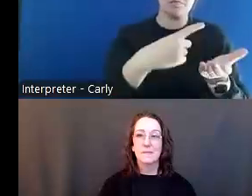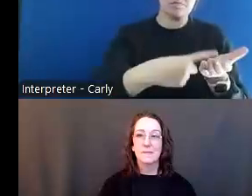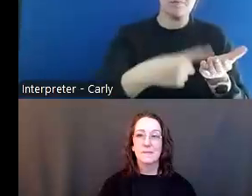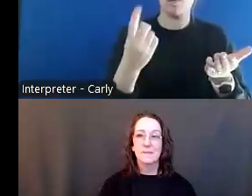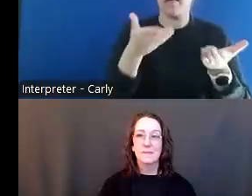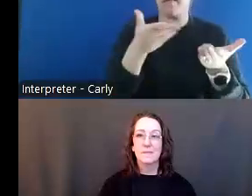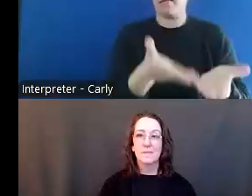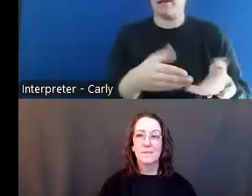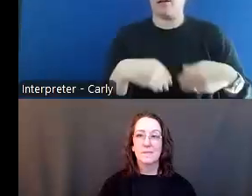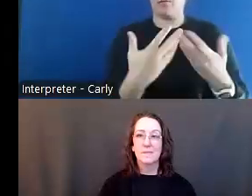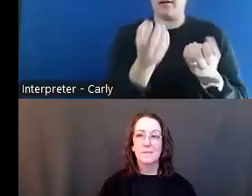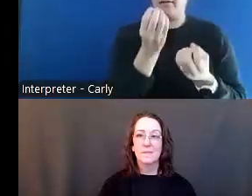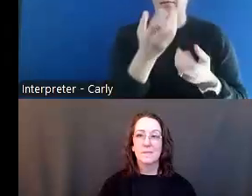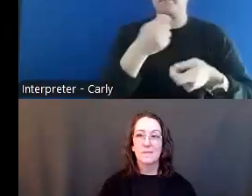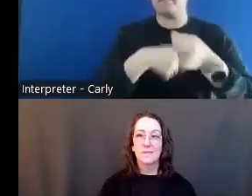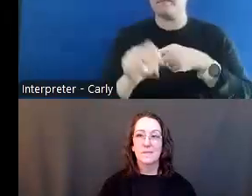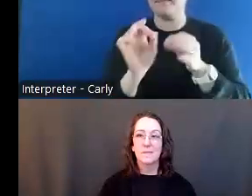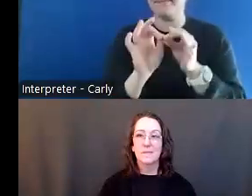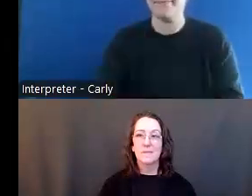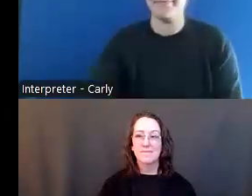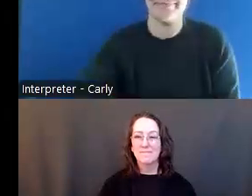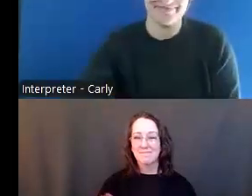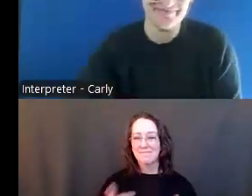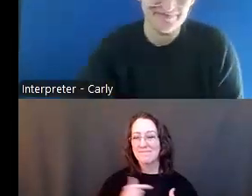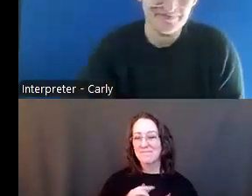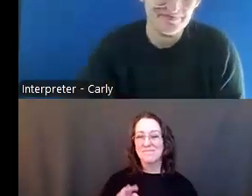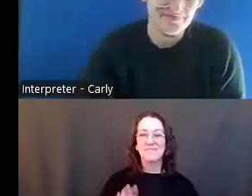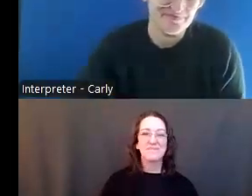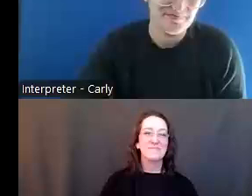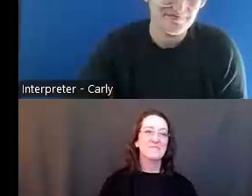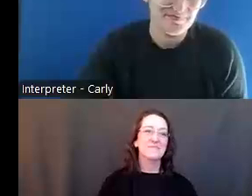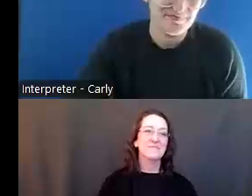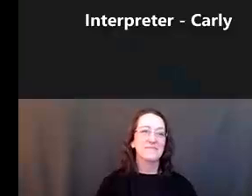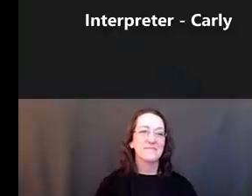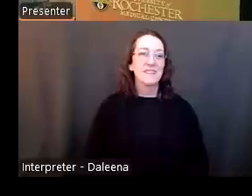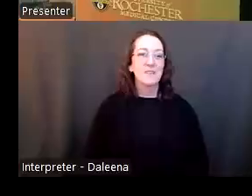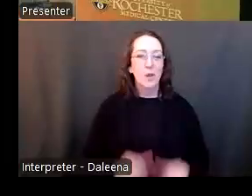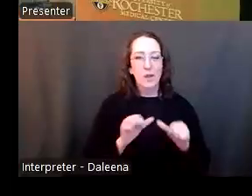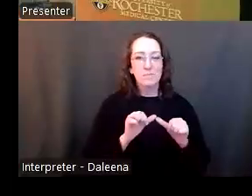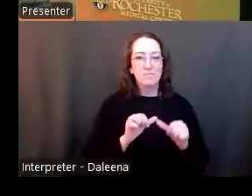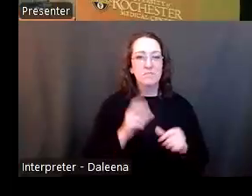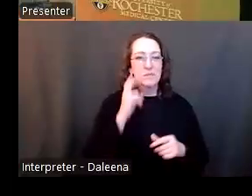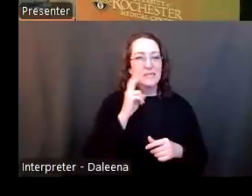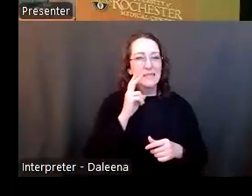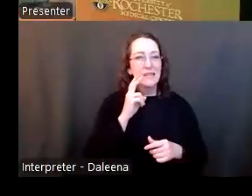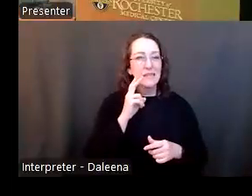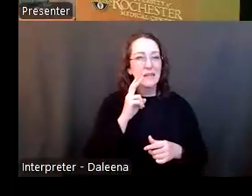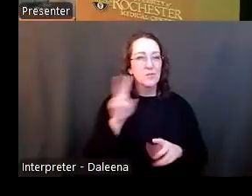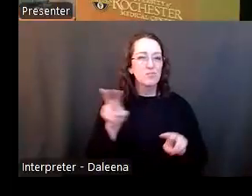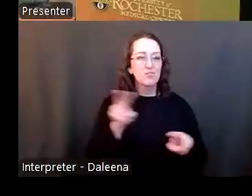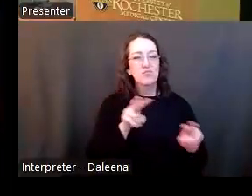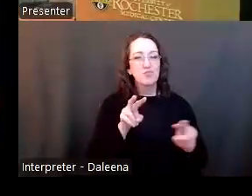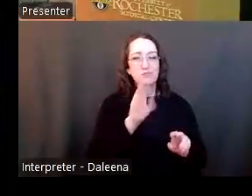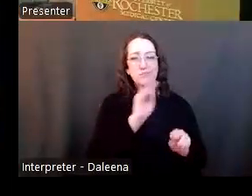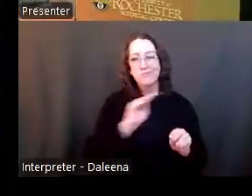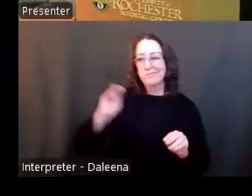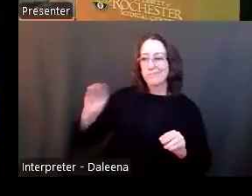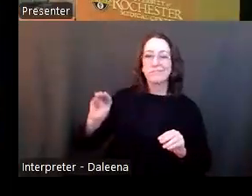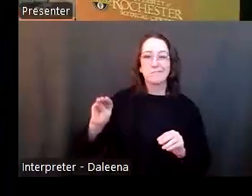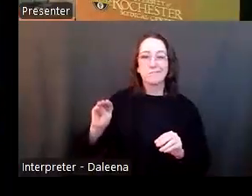to conduct it with them um so they get continue as you can see to kind of pull over their um items